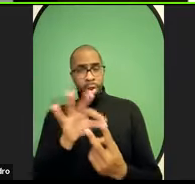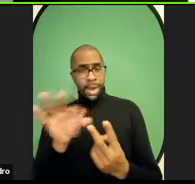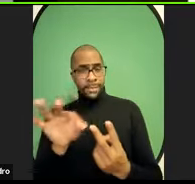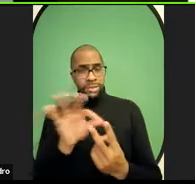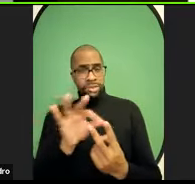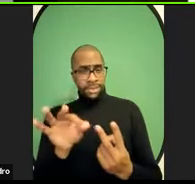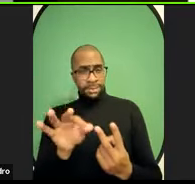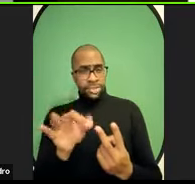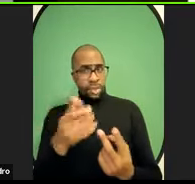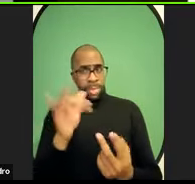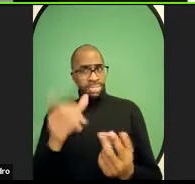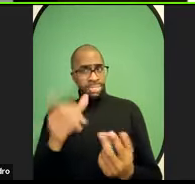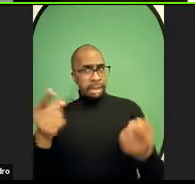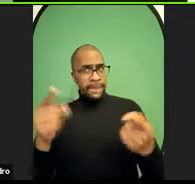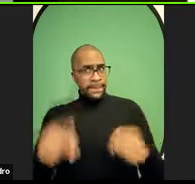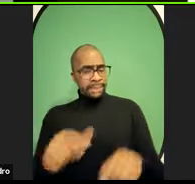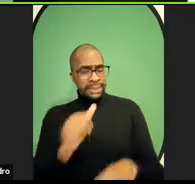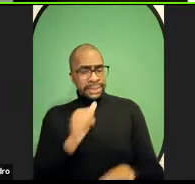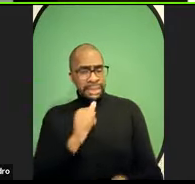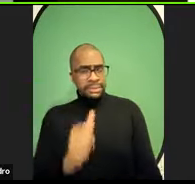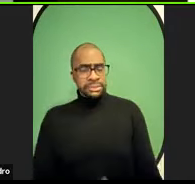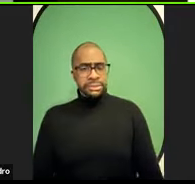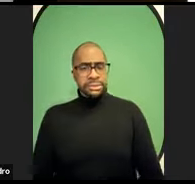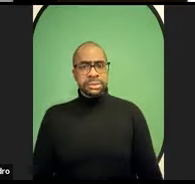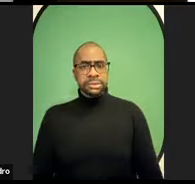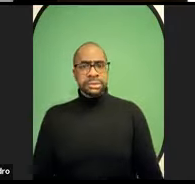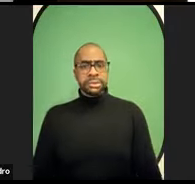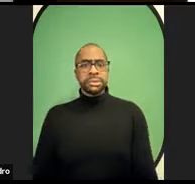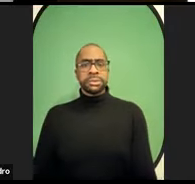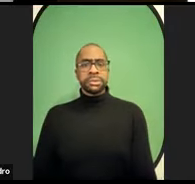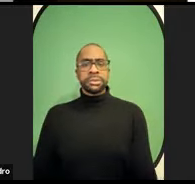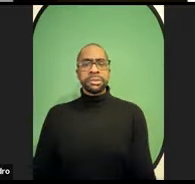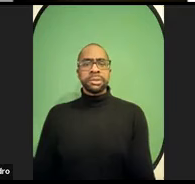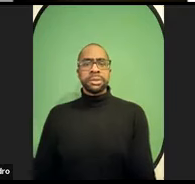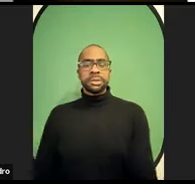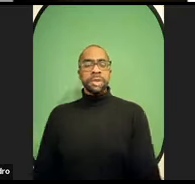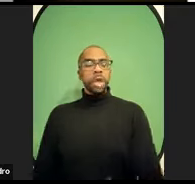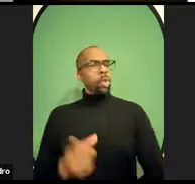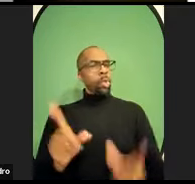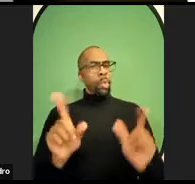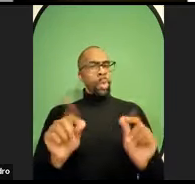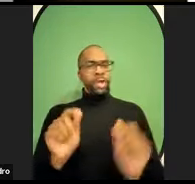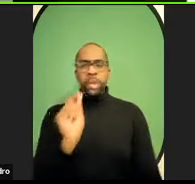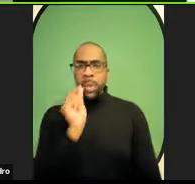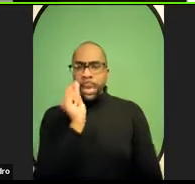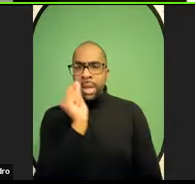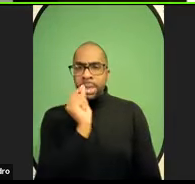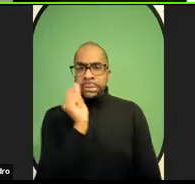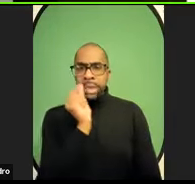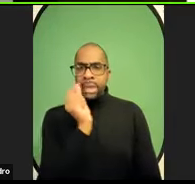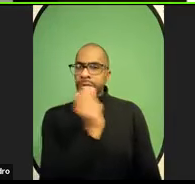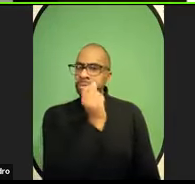choose another option that we can choose.